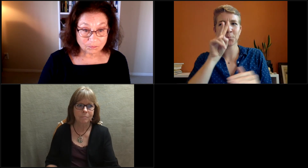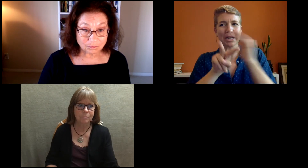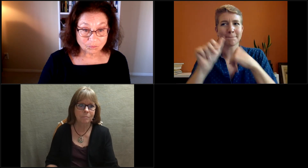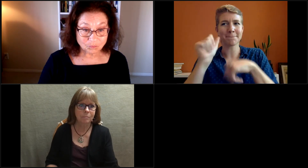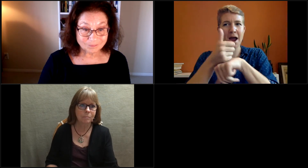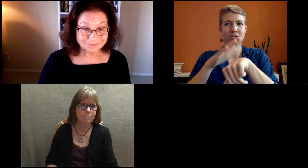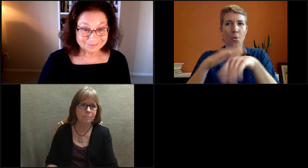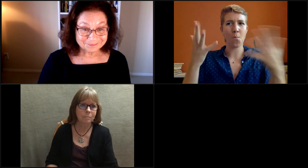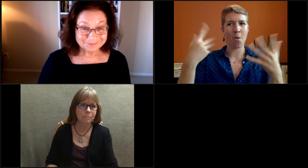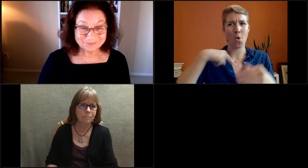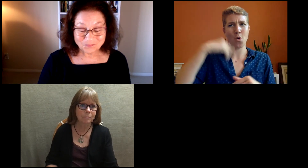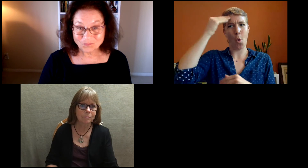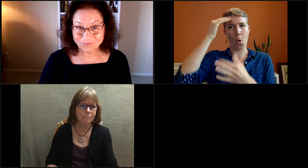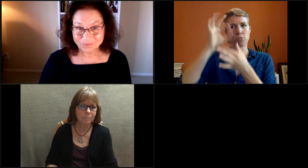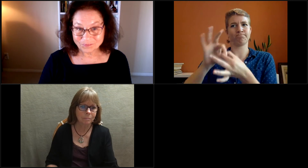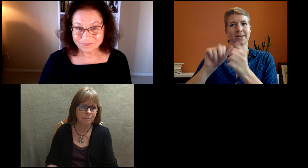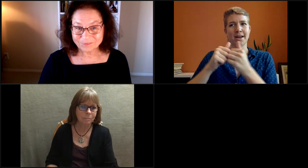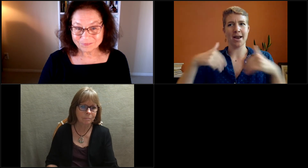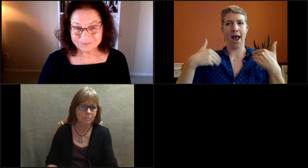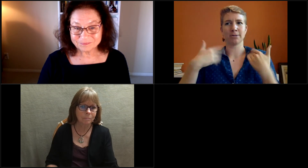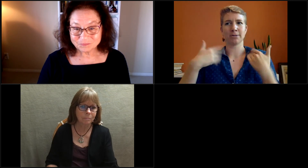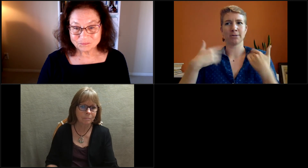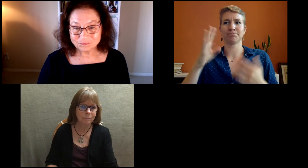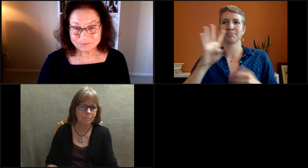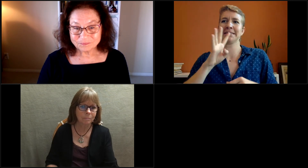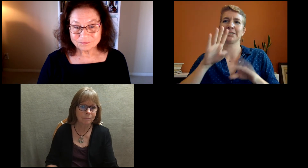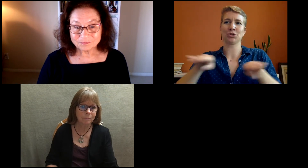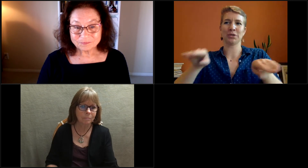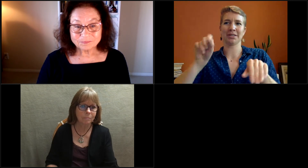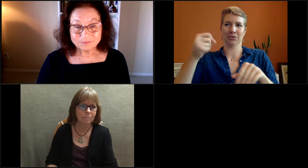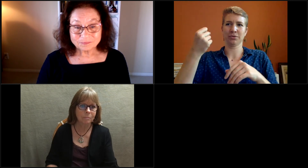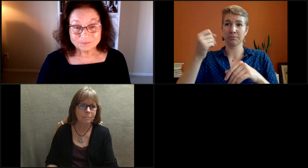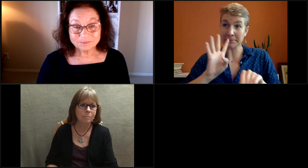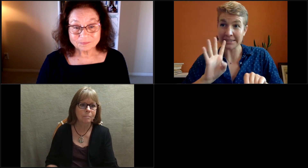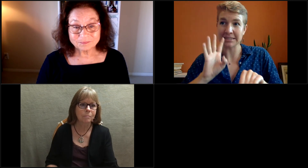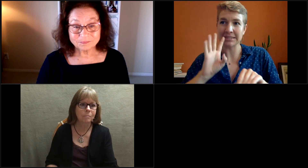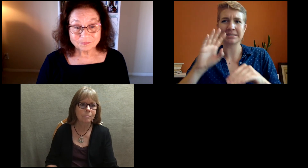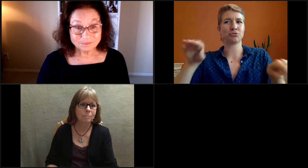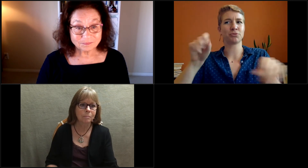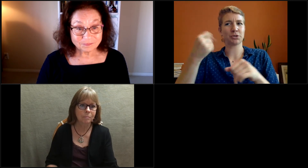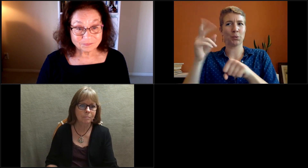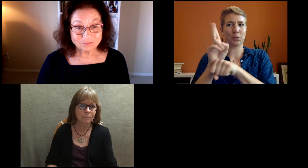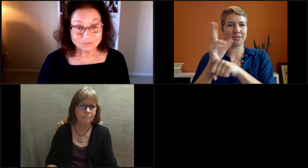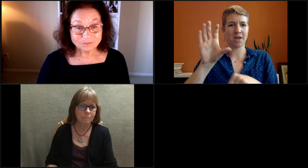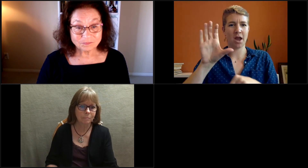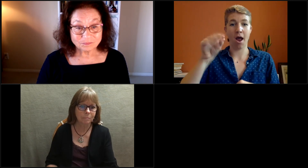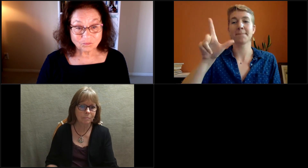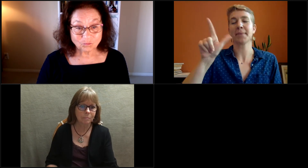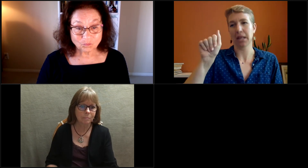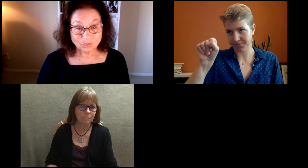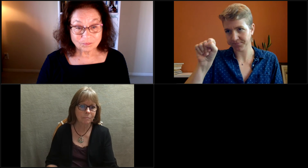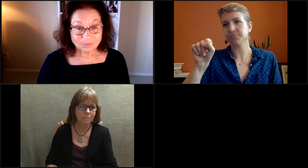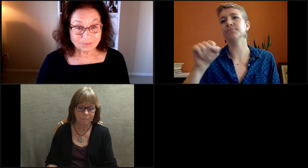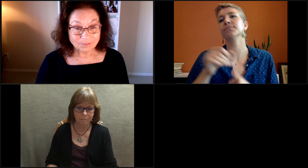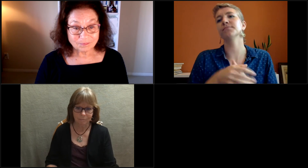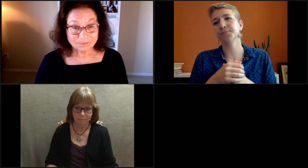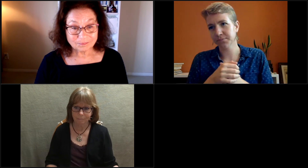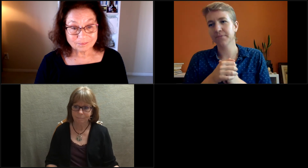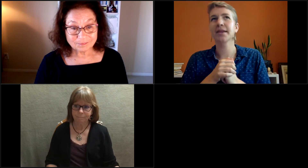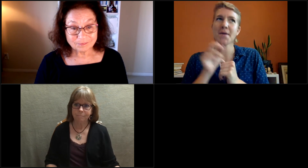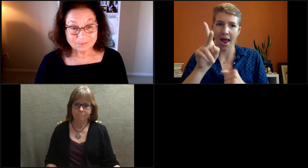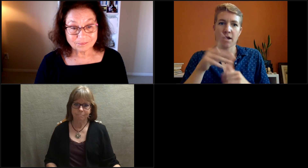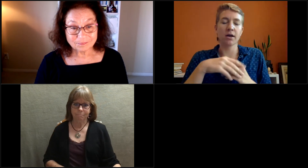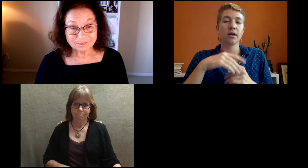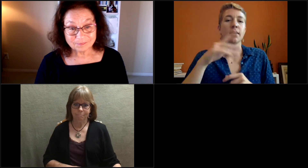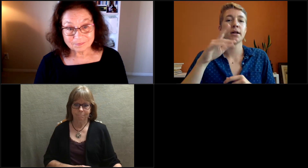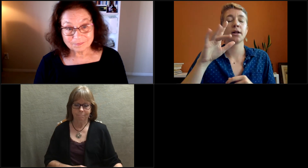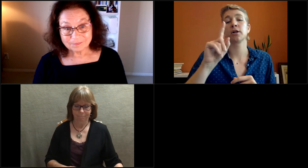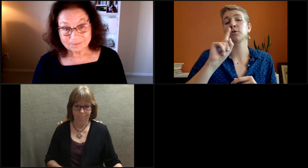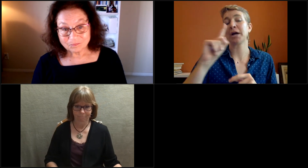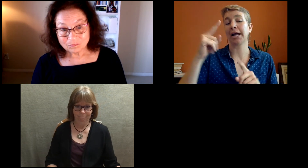What would you predict based on what we know about young speaking children’s use of copula?”